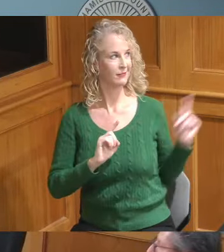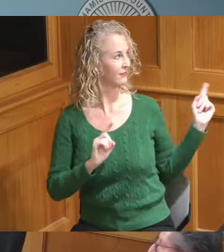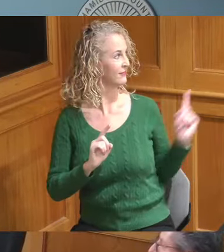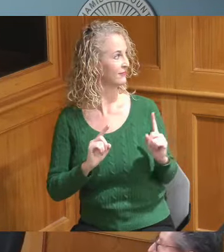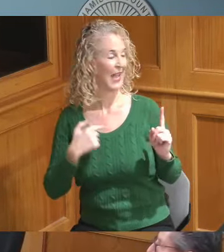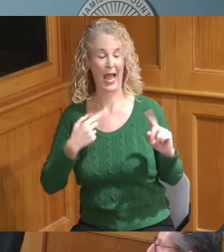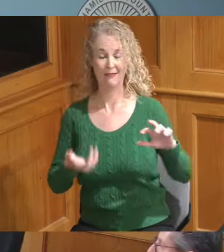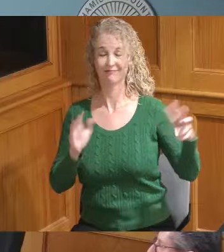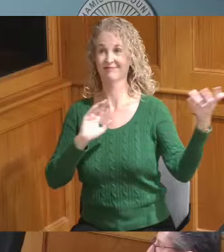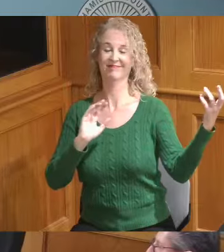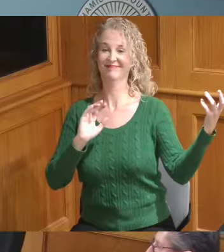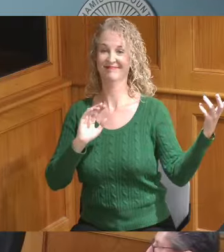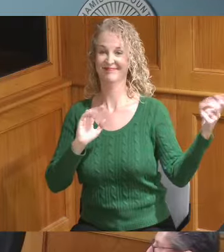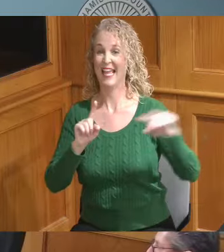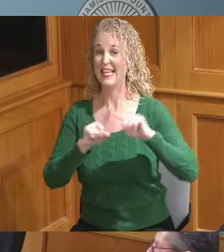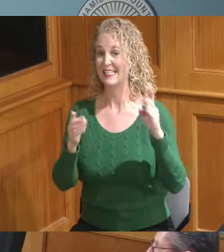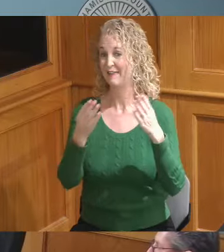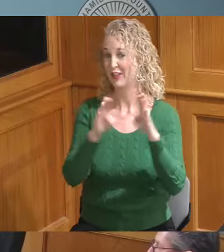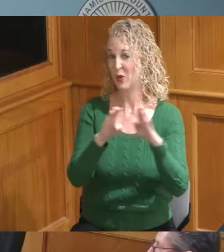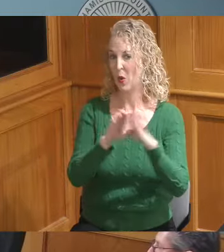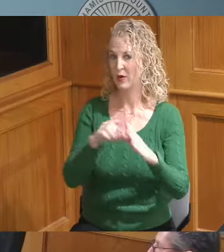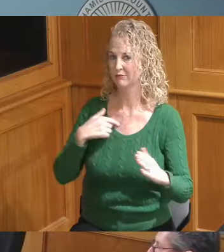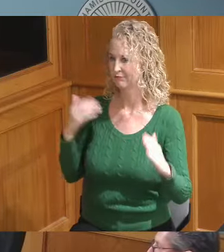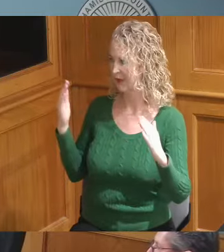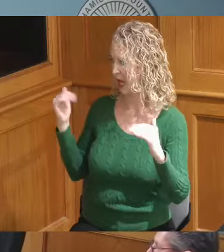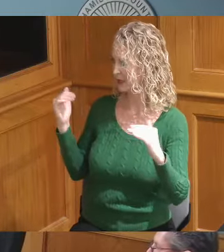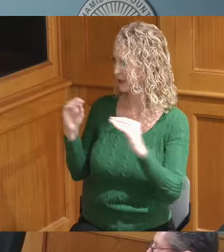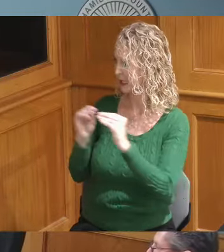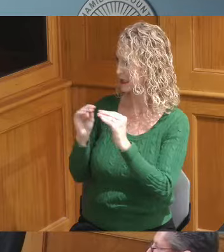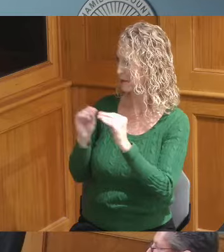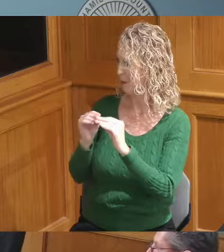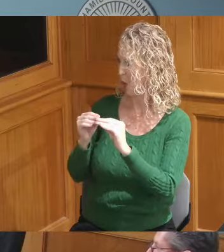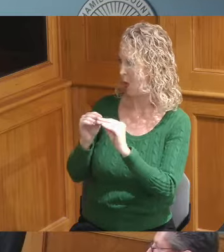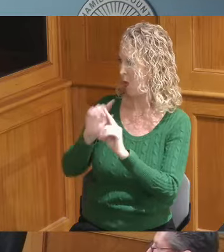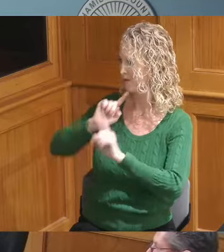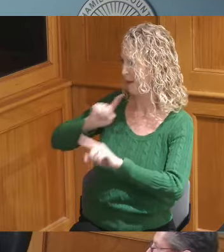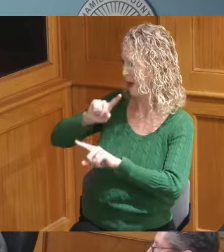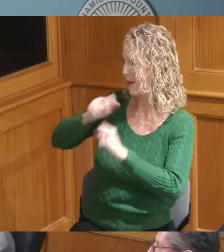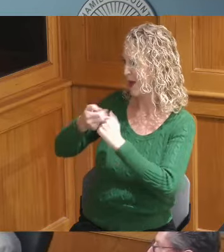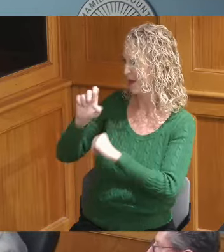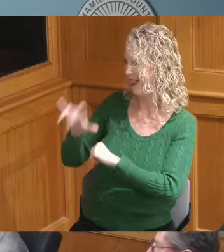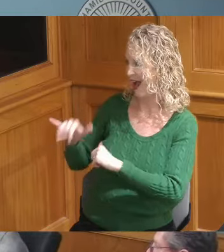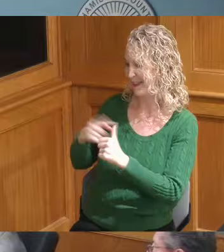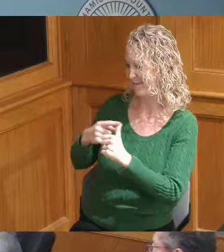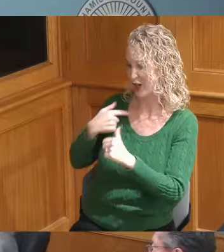threw me off a little bit. So I expected there be to be more response to Holly's present. She was